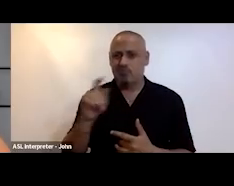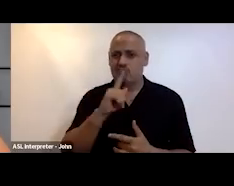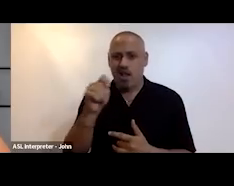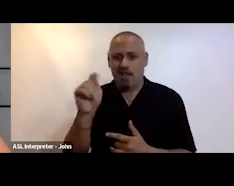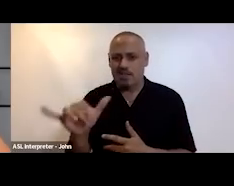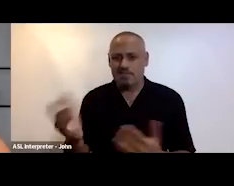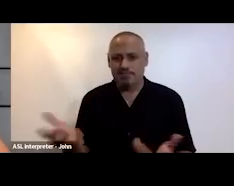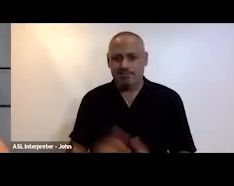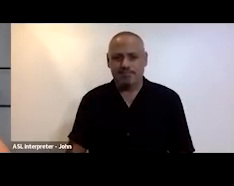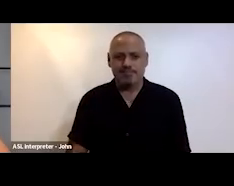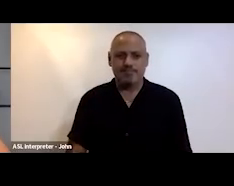Okay. Next slide, please.